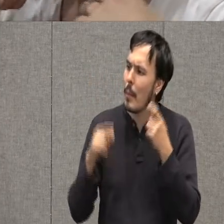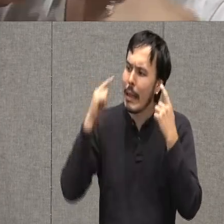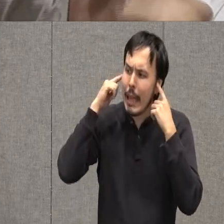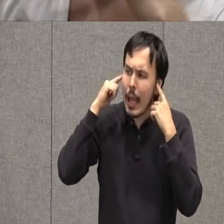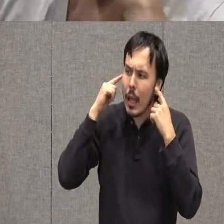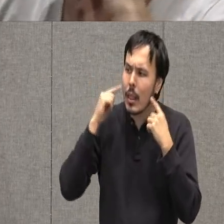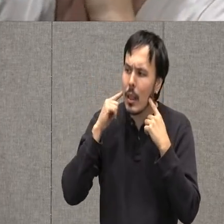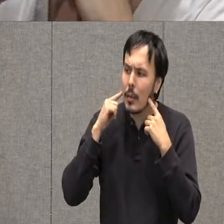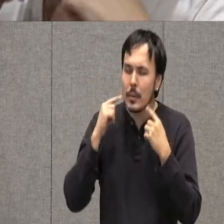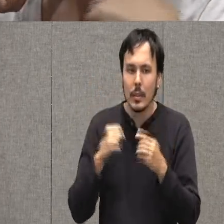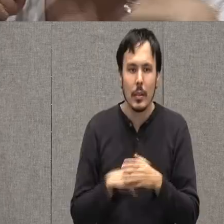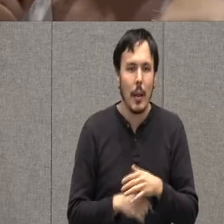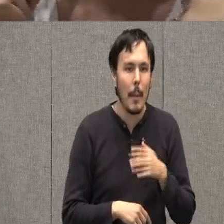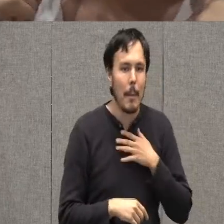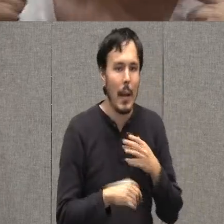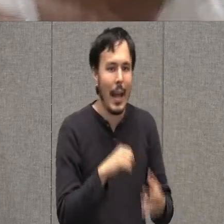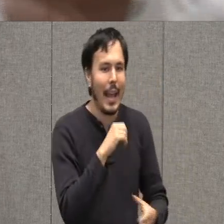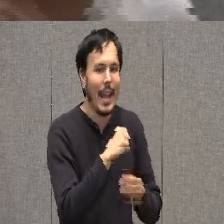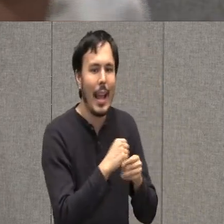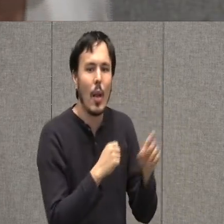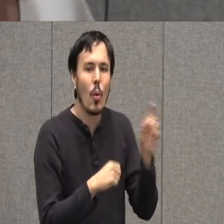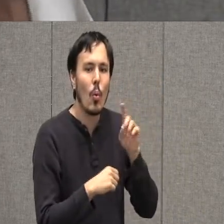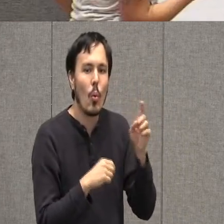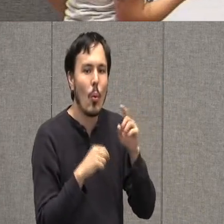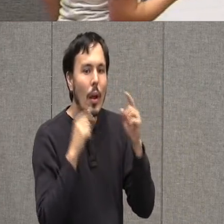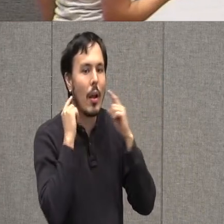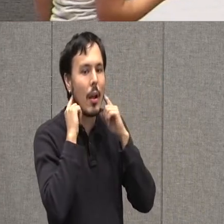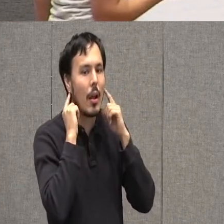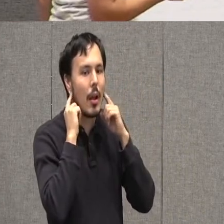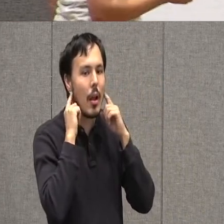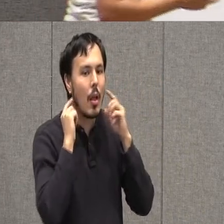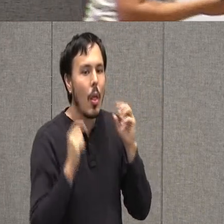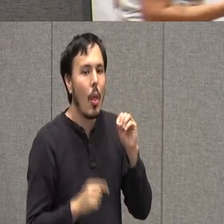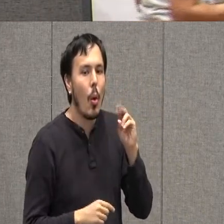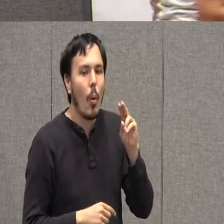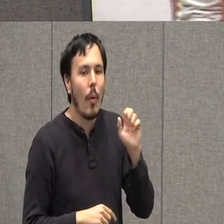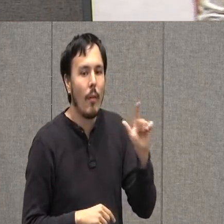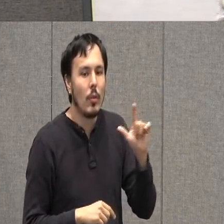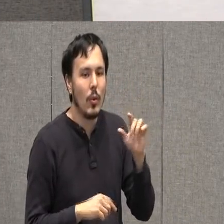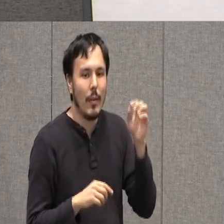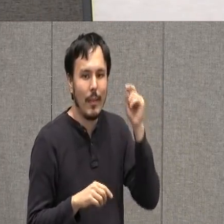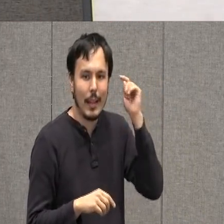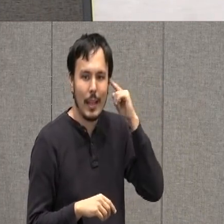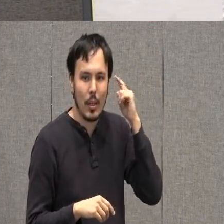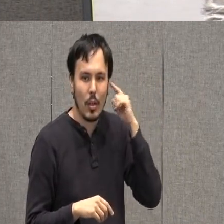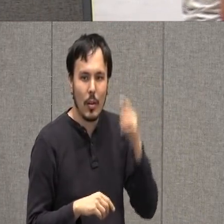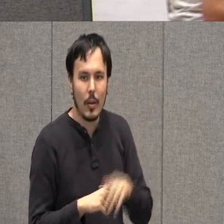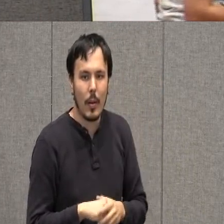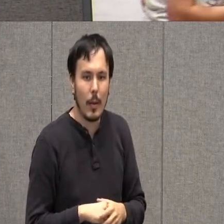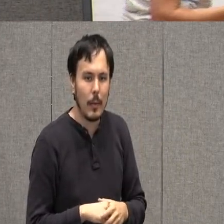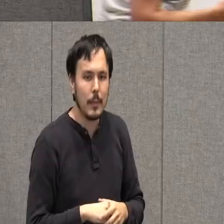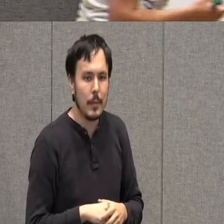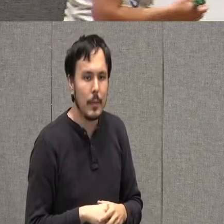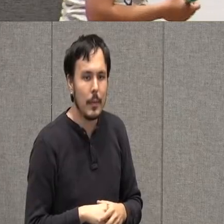we kind of add the neck down here. [Ley] Like here? You can go there. You can bring it in a little bit, too.